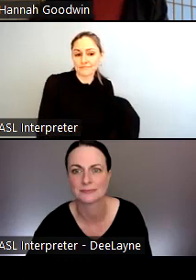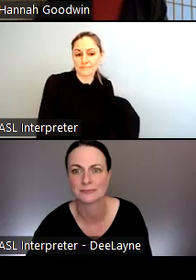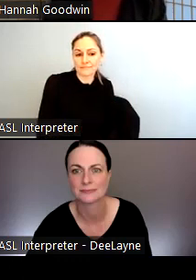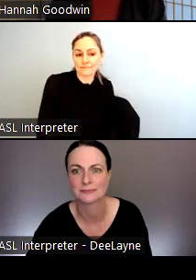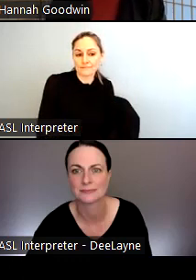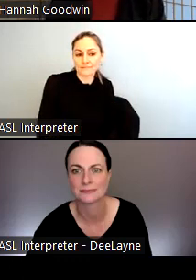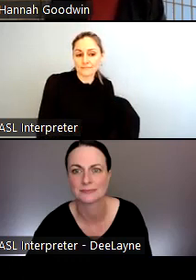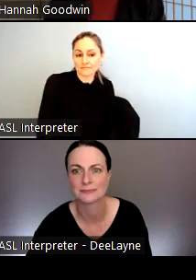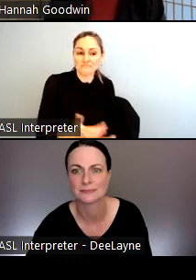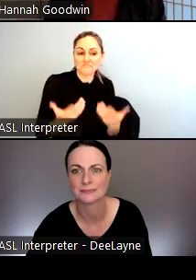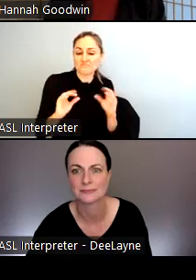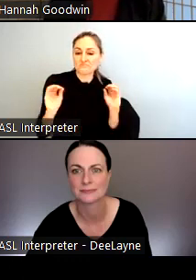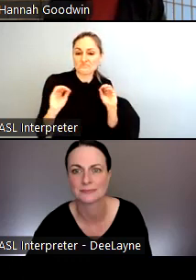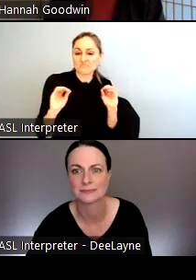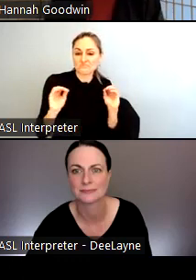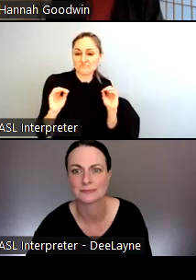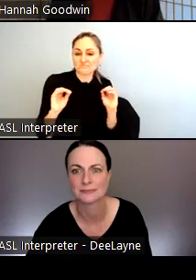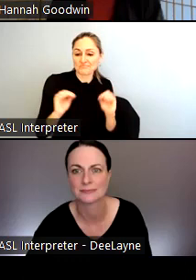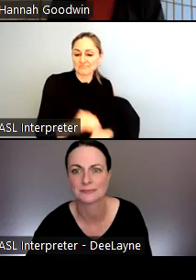[Sarah] No new questions. Thank you, Hannah. All right.